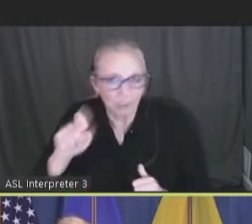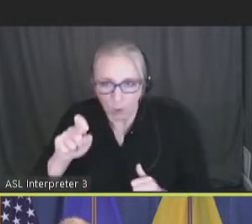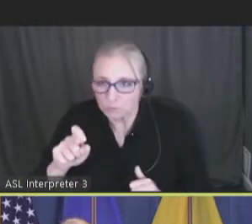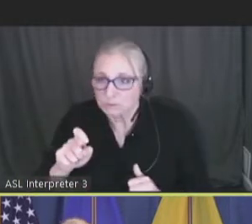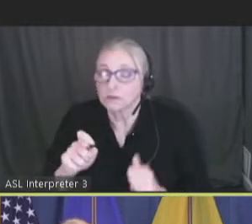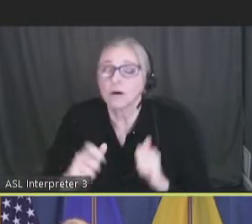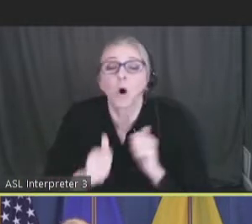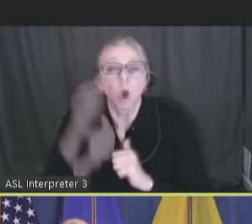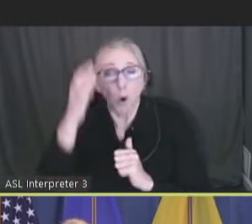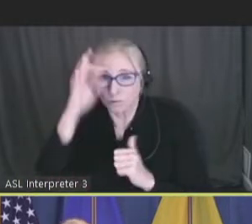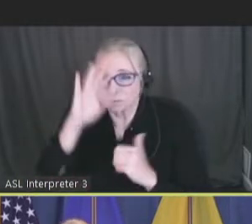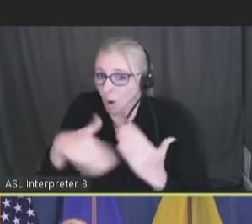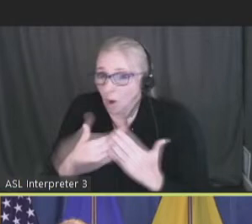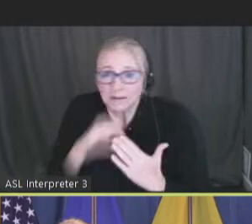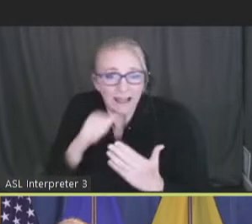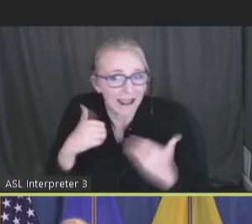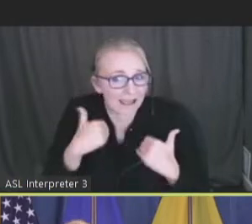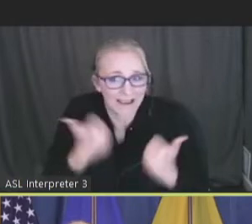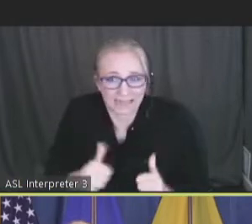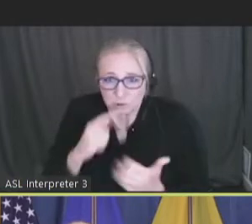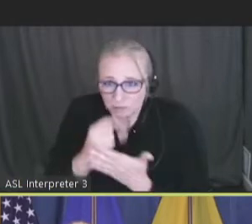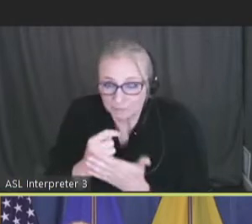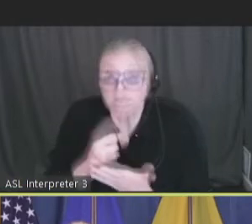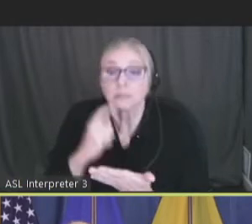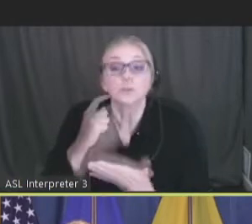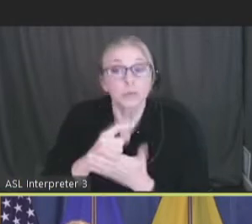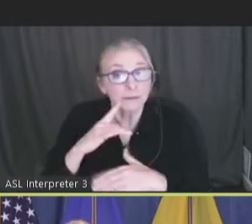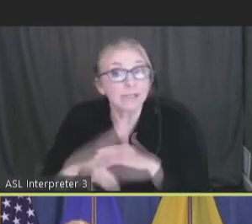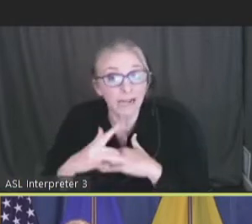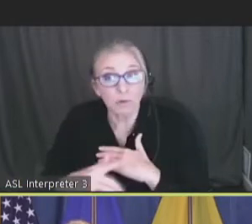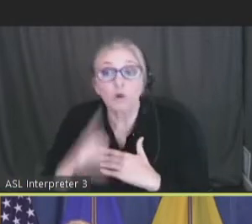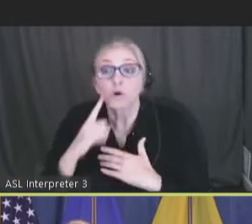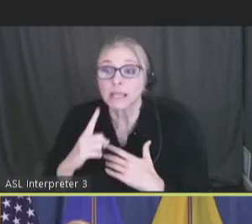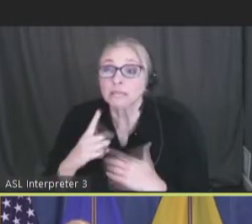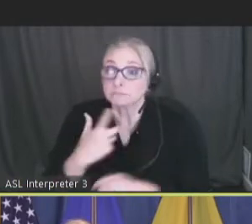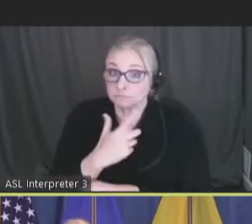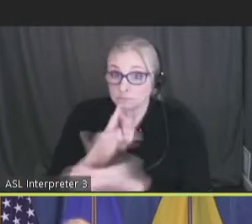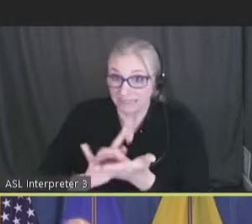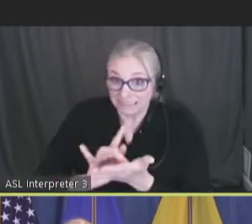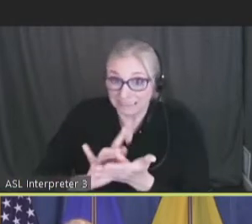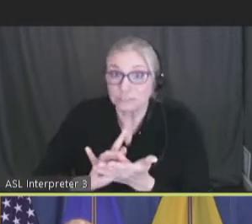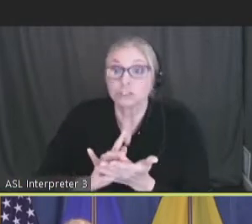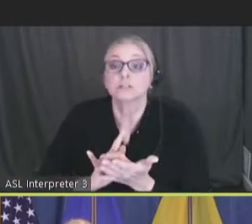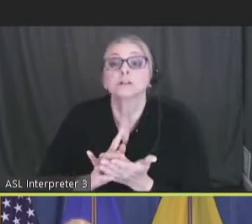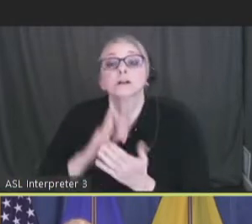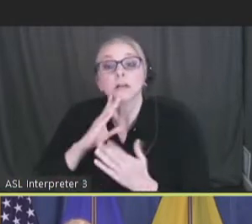are untreated. There are treatments available in the form of drugs. They will suppress HBV loads,